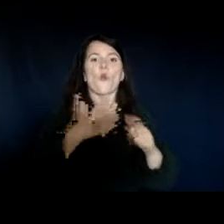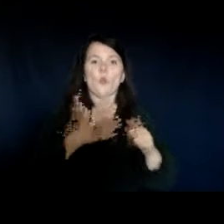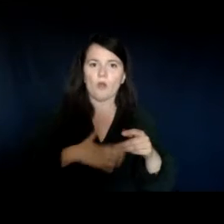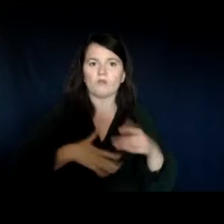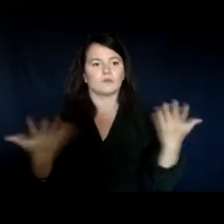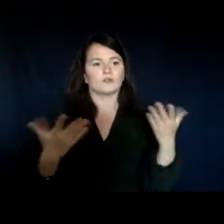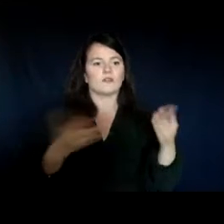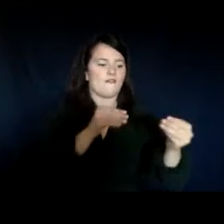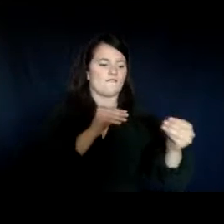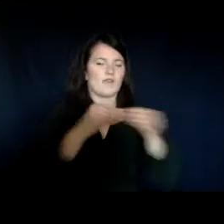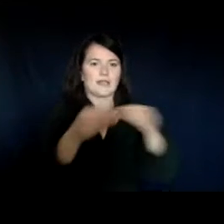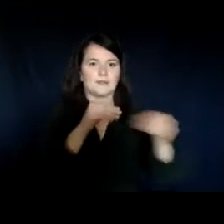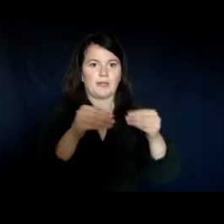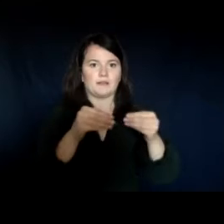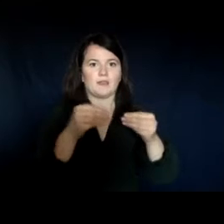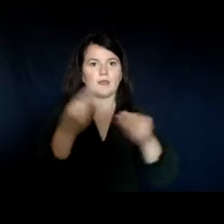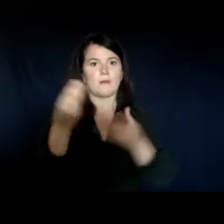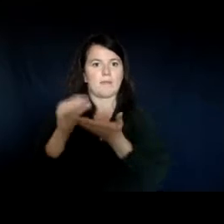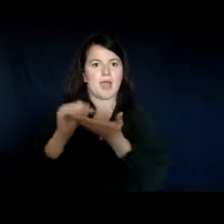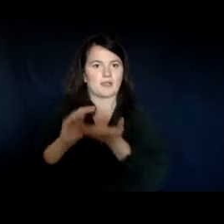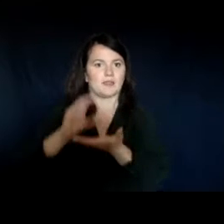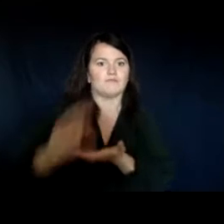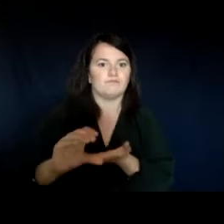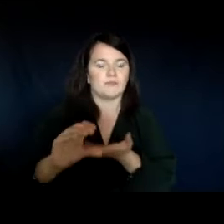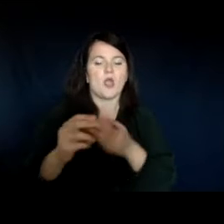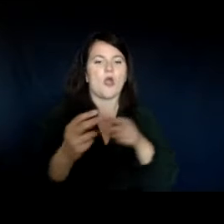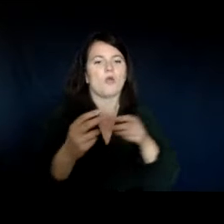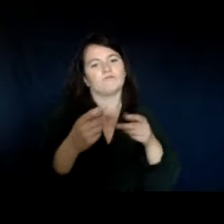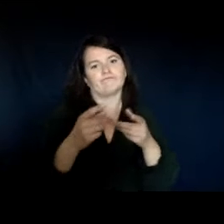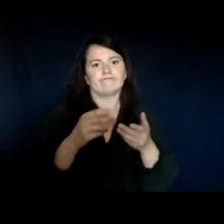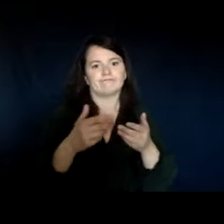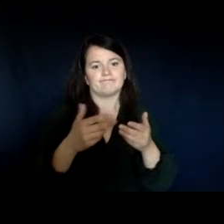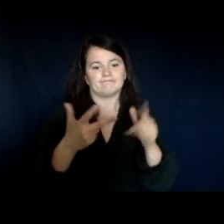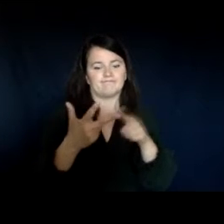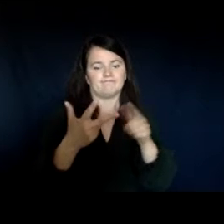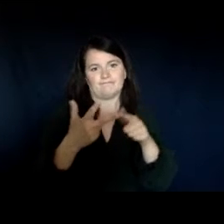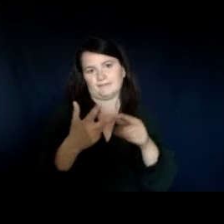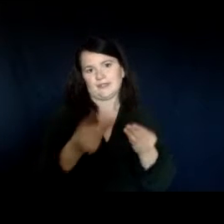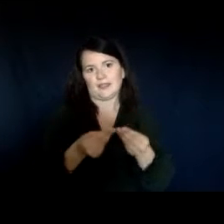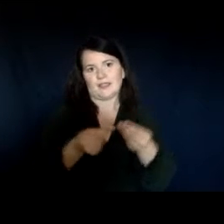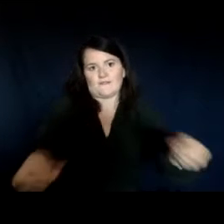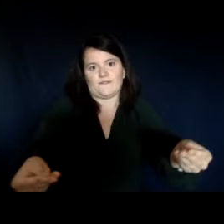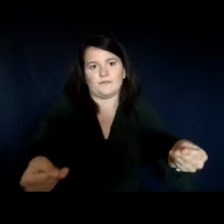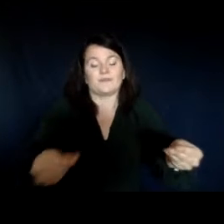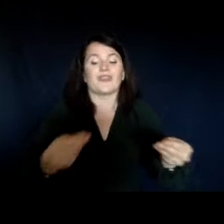And for this there are different rules that have been put in place.